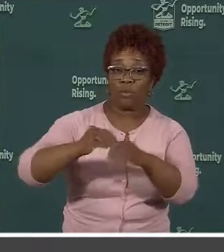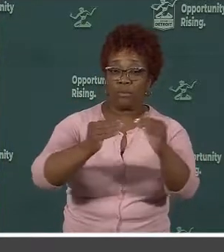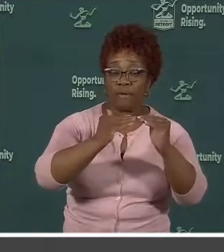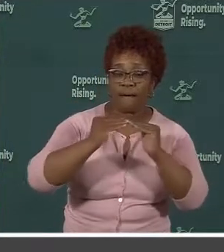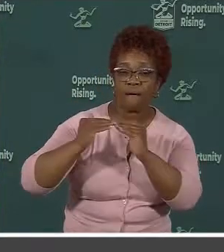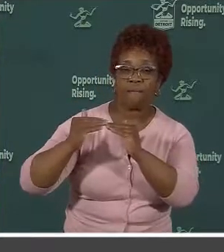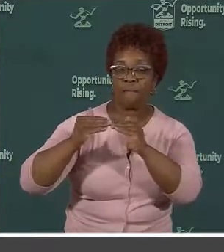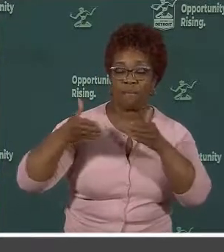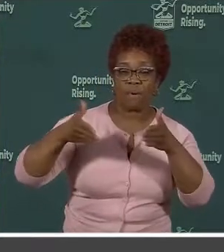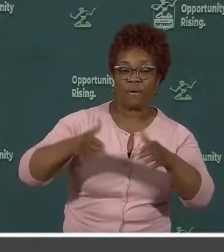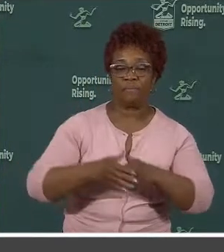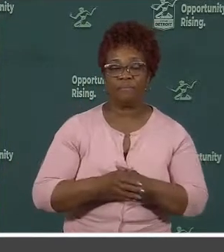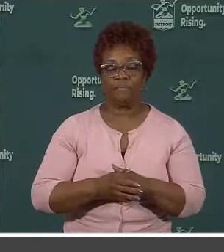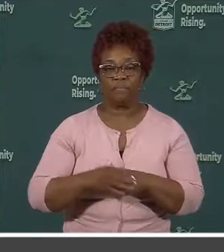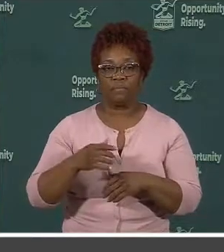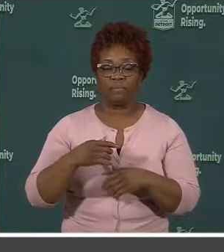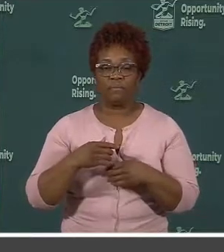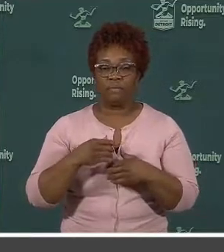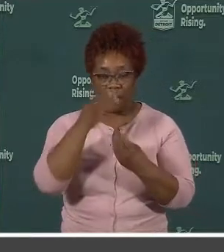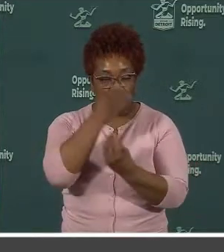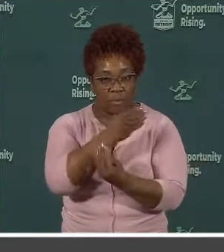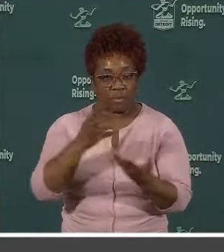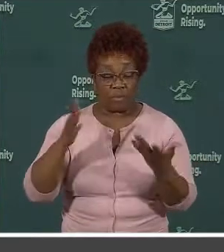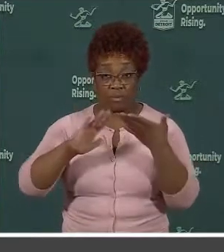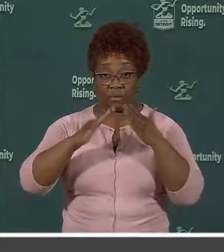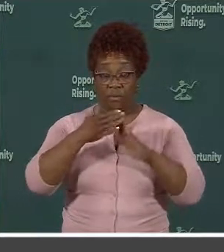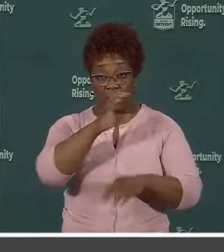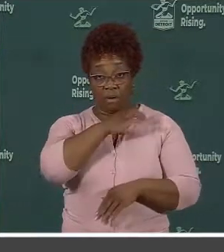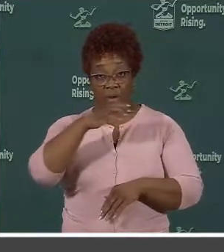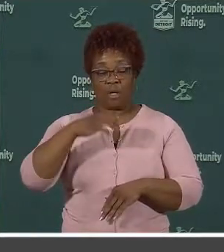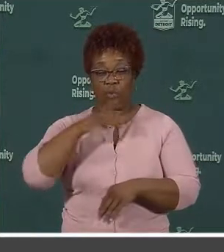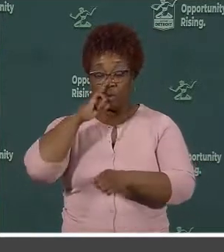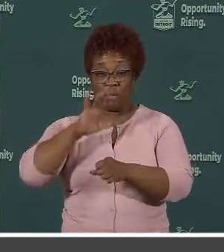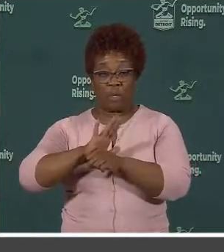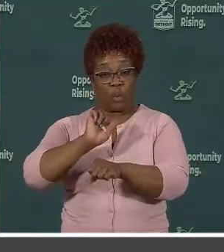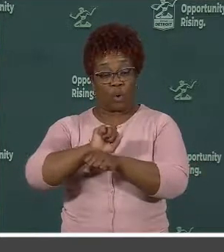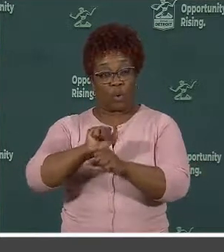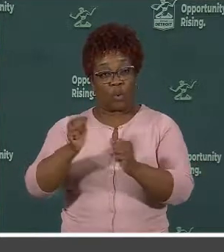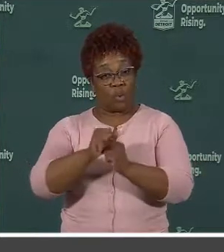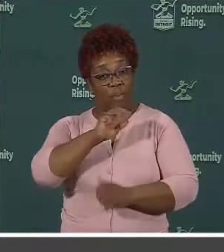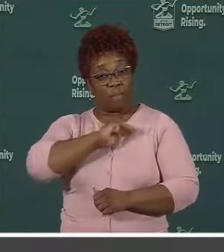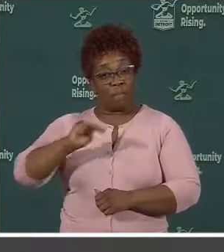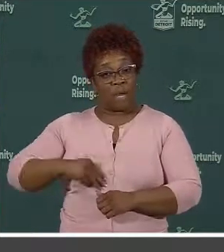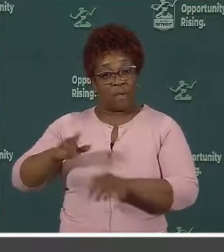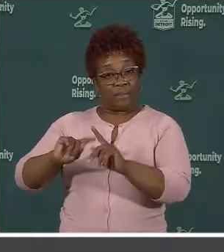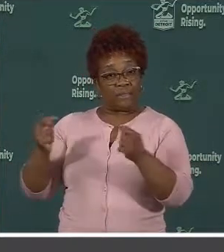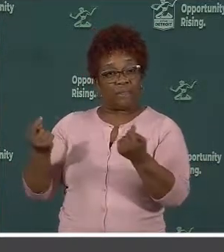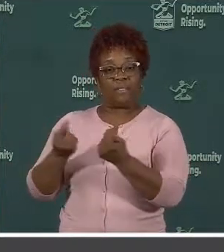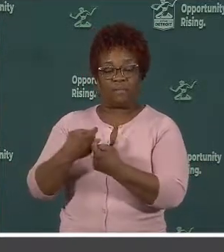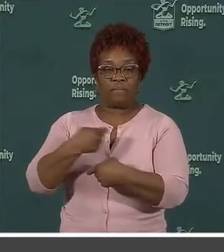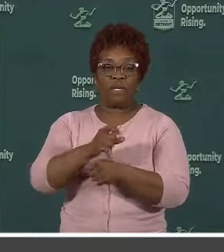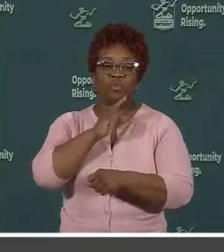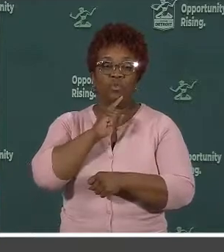CITY COUNCIL IS COMMITTED TO WORKING WITH THE ADMINISTRATION TO ASSURE DETROITERS ARE AT THE FOREFRONT OF OPPORTUNITIES WITH